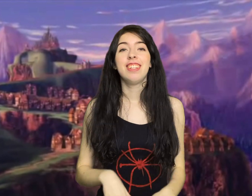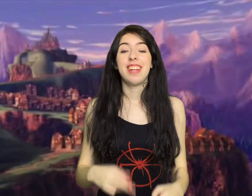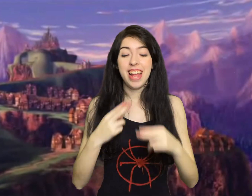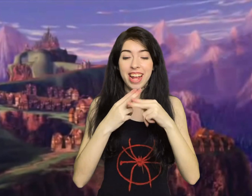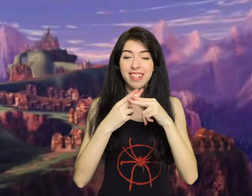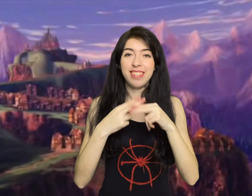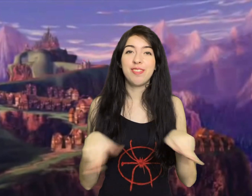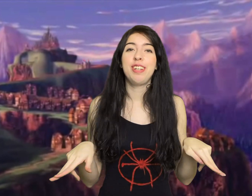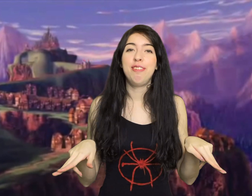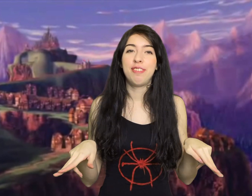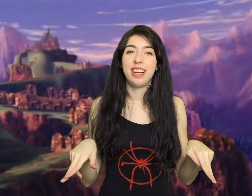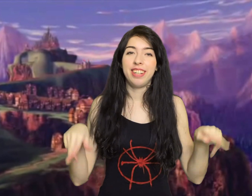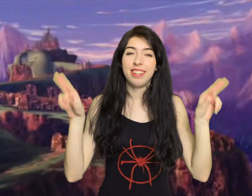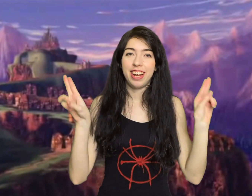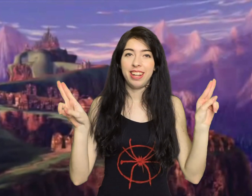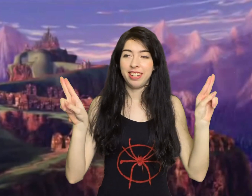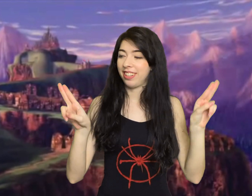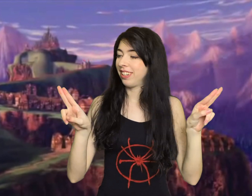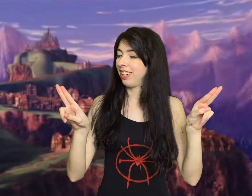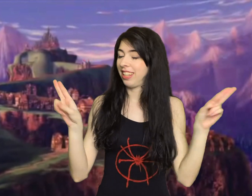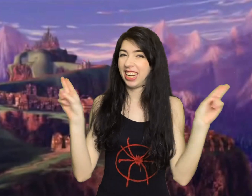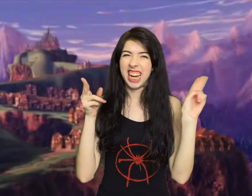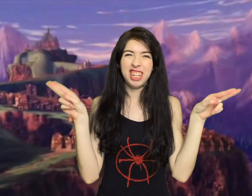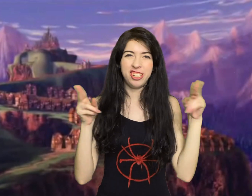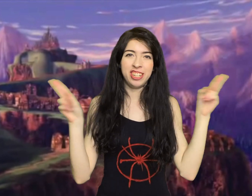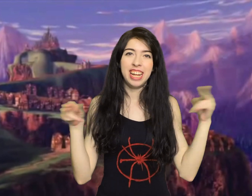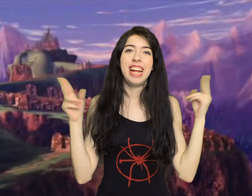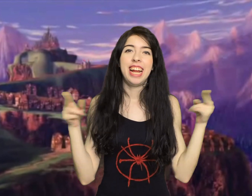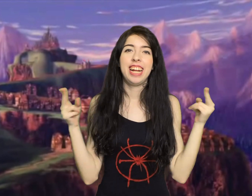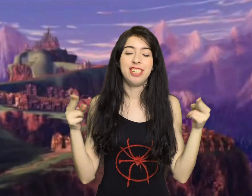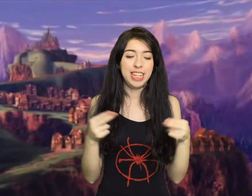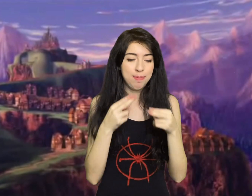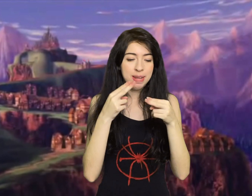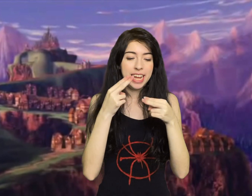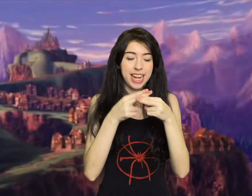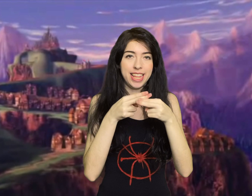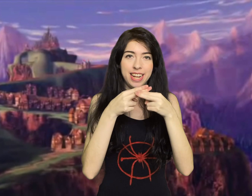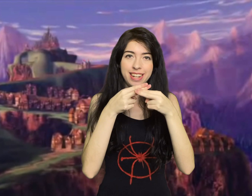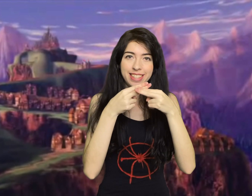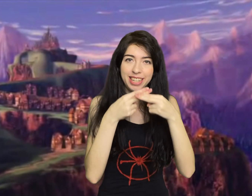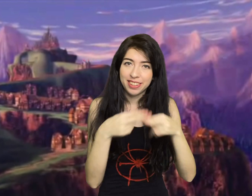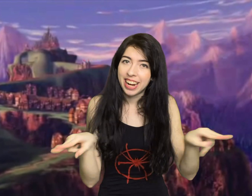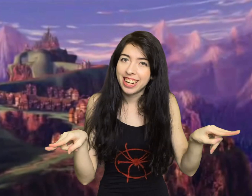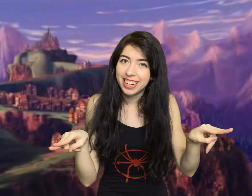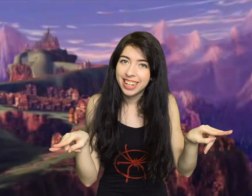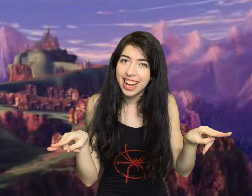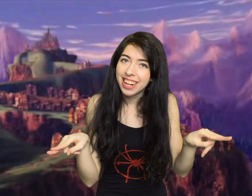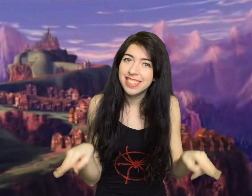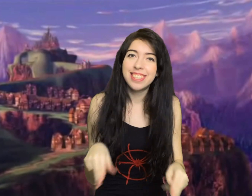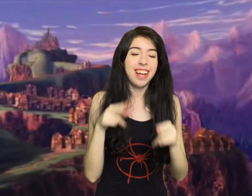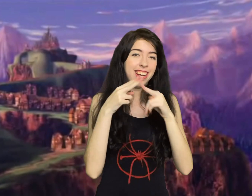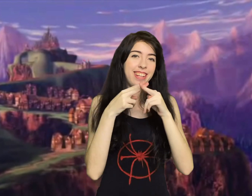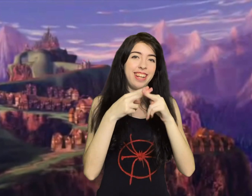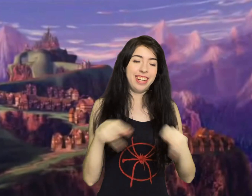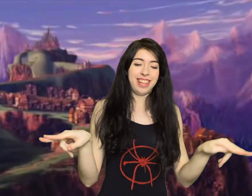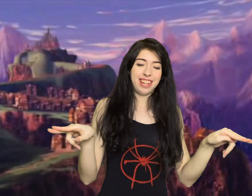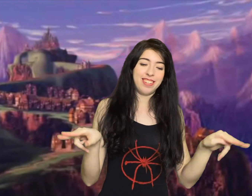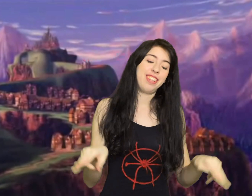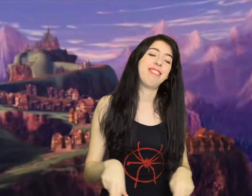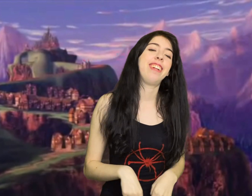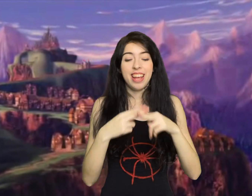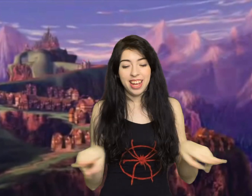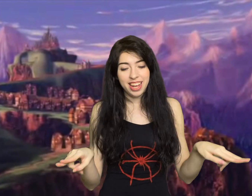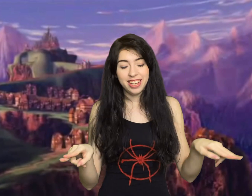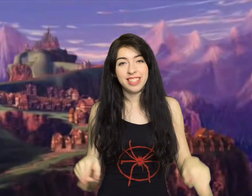the EGGS is really fun you got your like H hand shape and then it's like you're cracking the eggs i think that's really fun EGGS